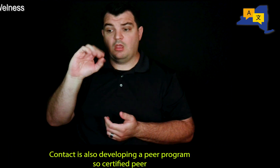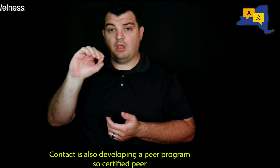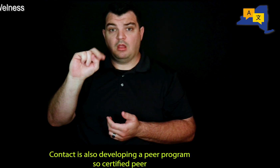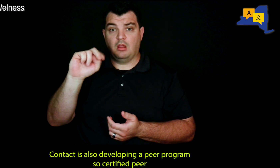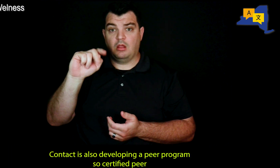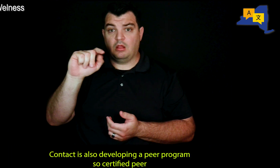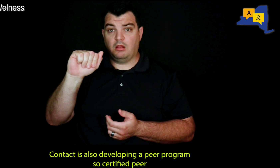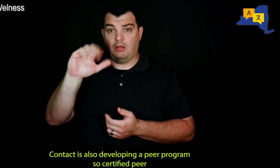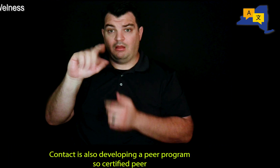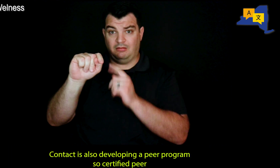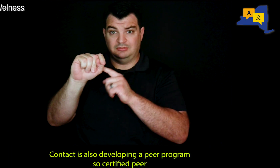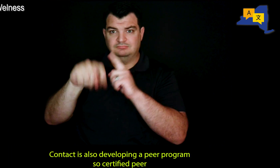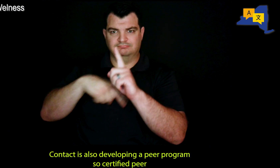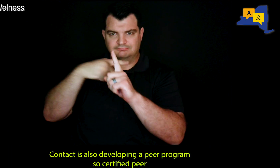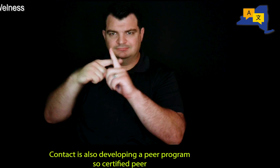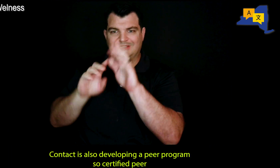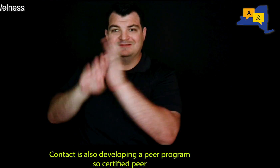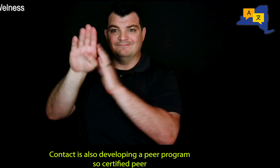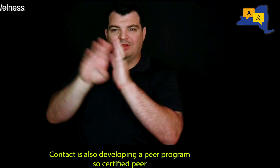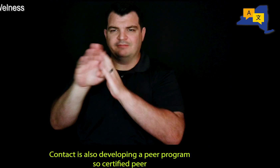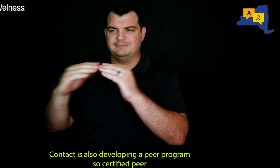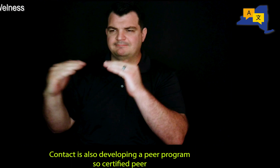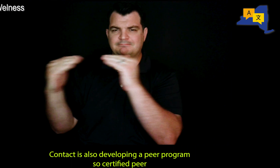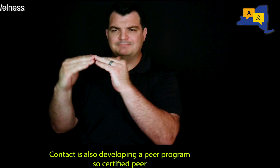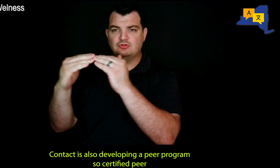Contact is also developing a peer program so certified peer